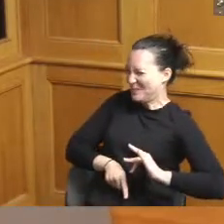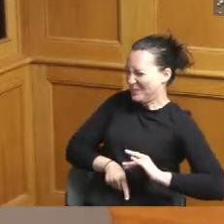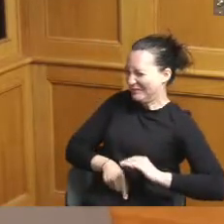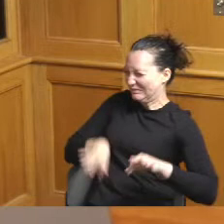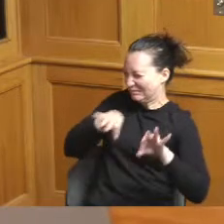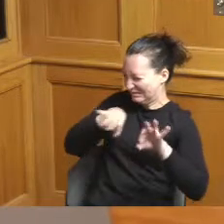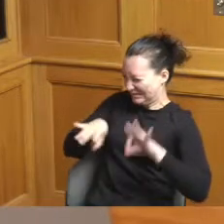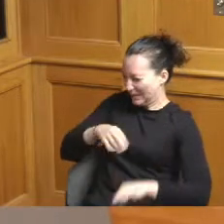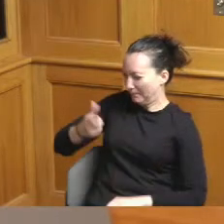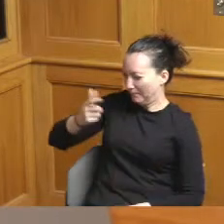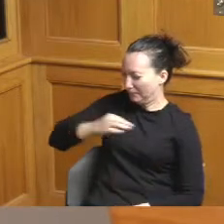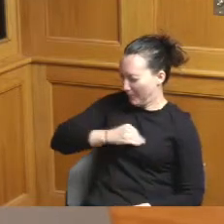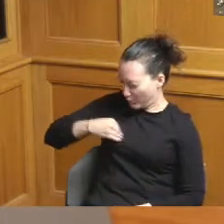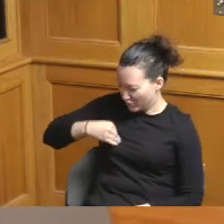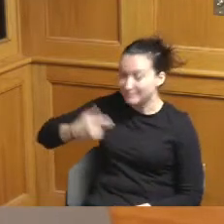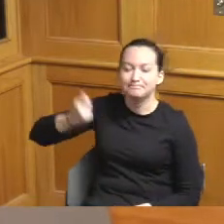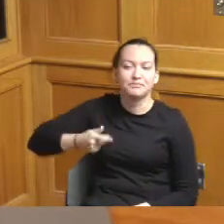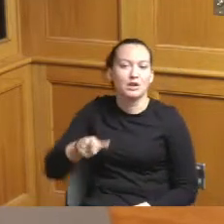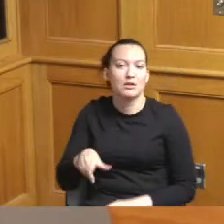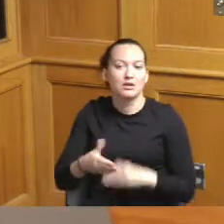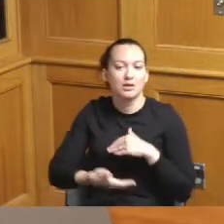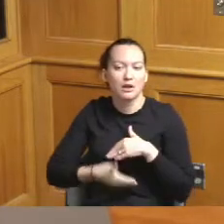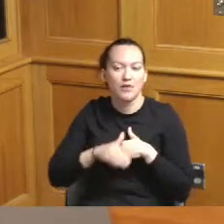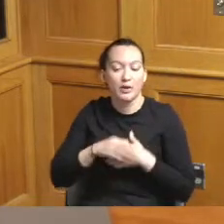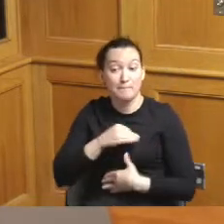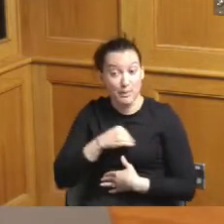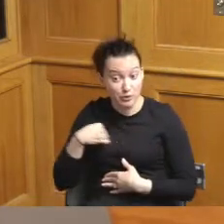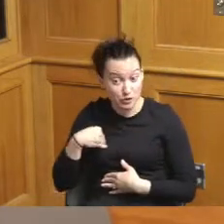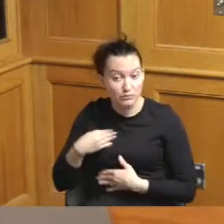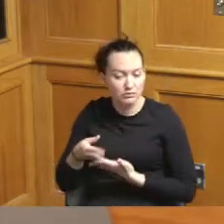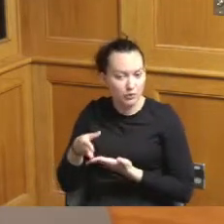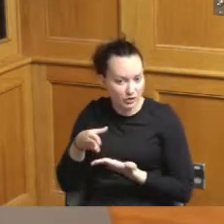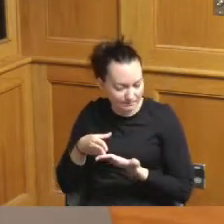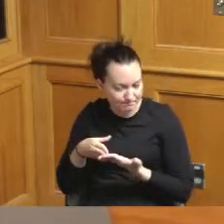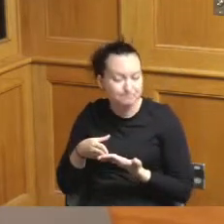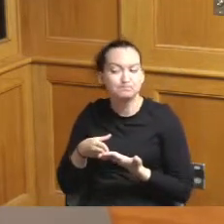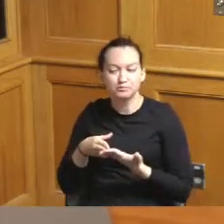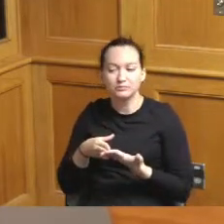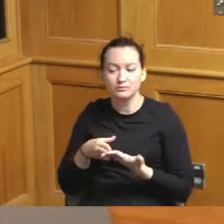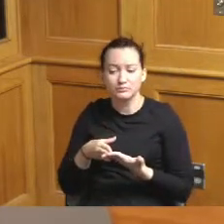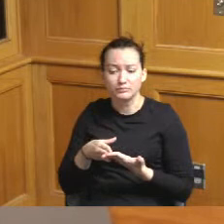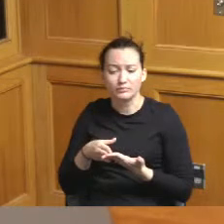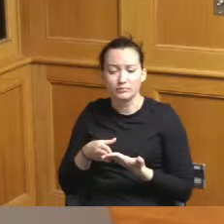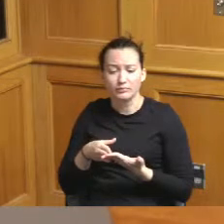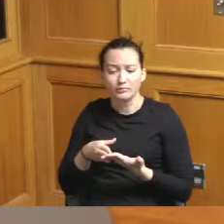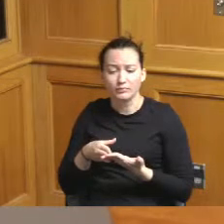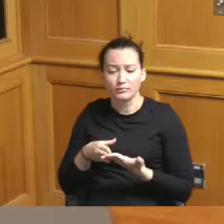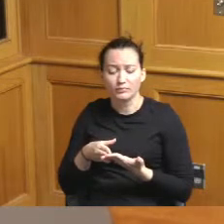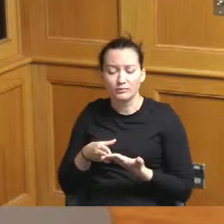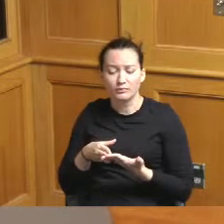memberships what that is that covers the the membership portion of that that covers all of the